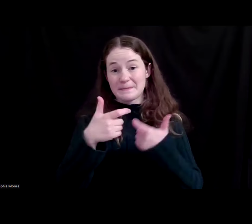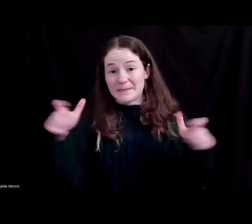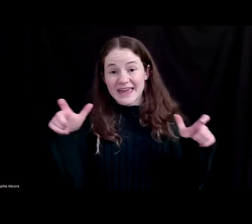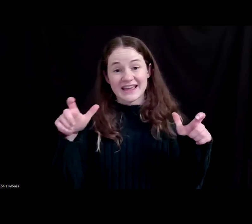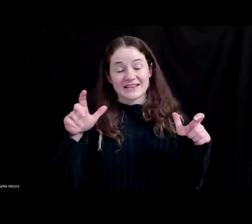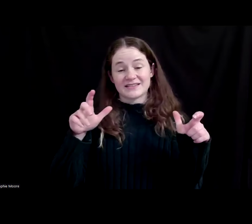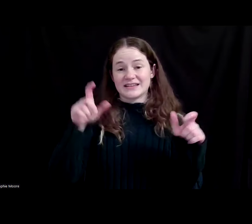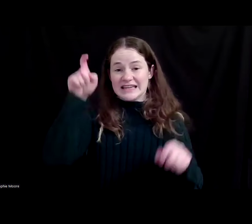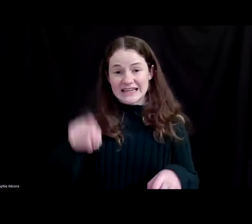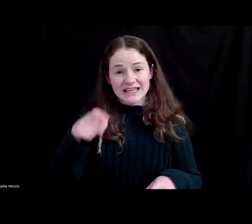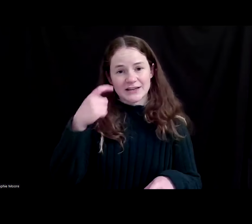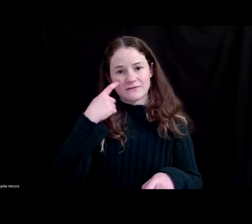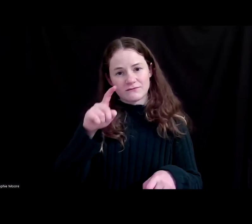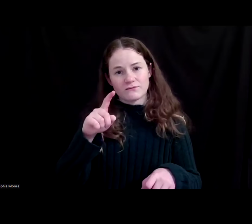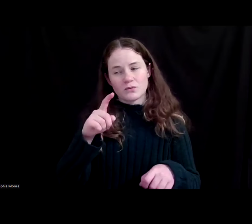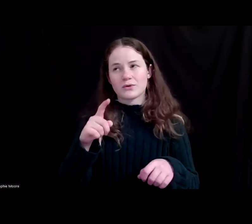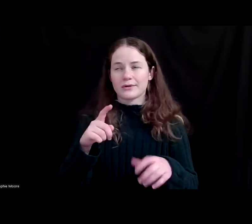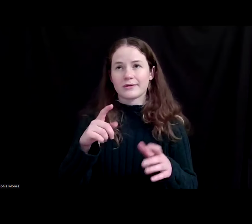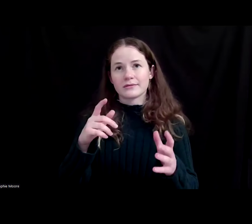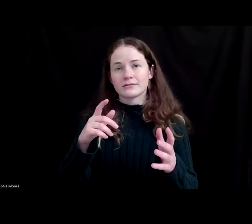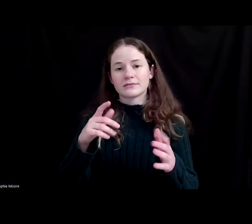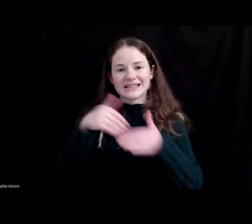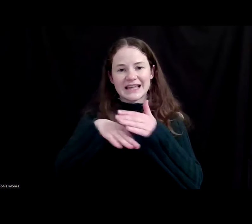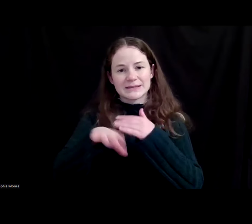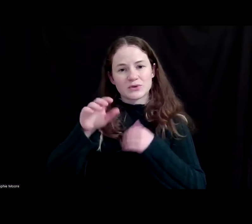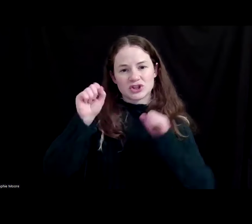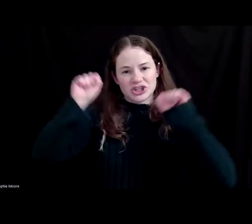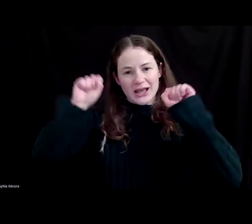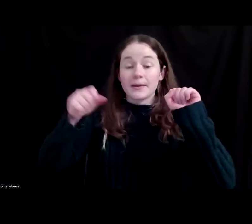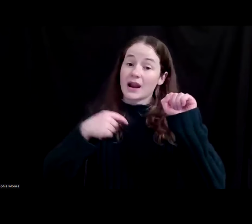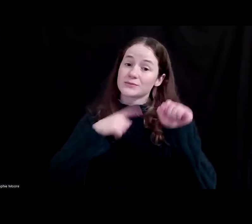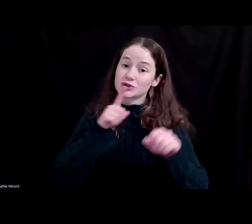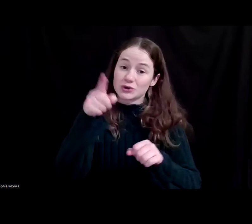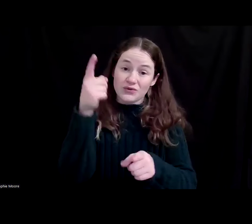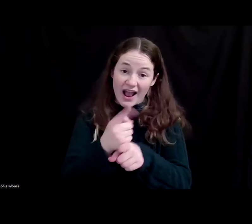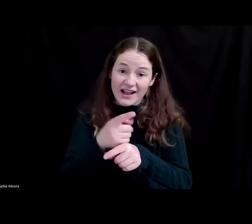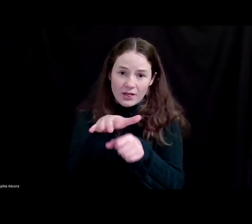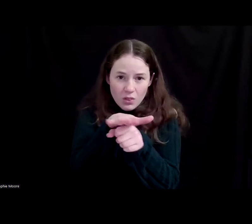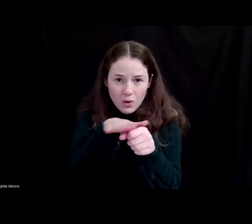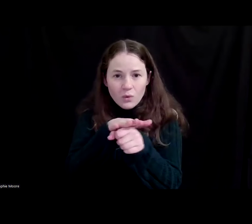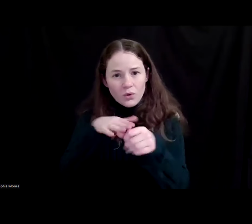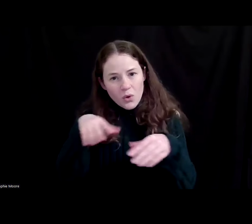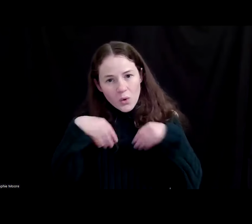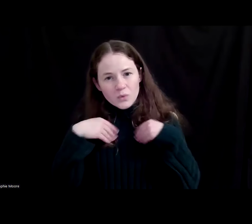correct that the more privately owned gyms will be probably far better at tailoring programming. However, I would